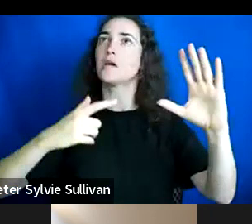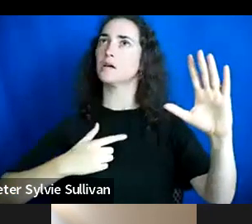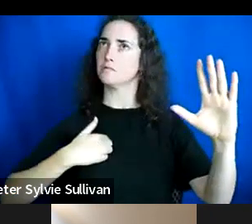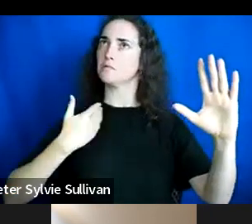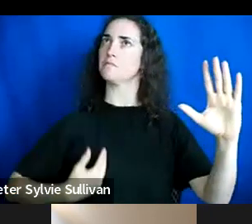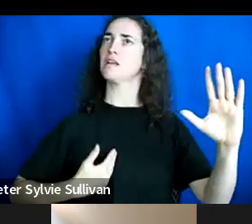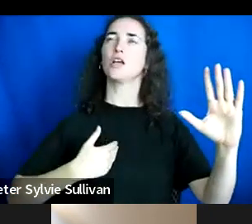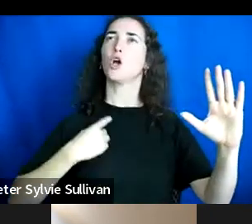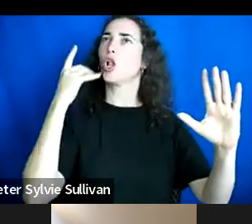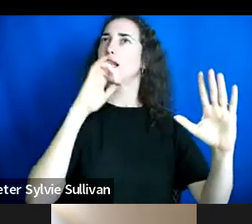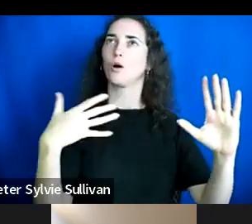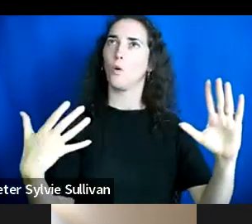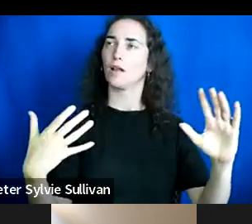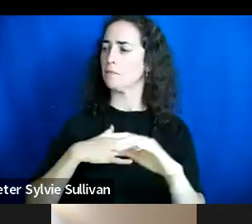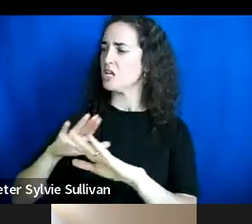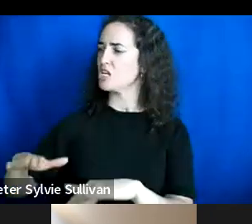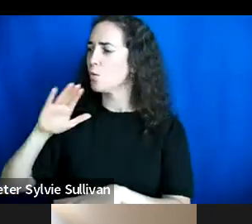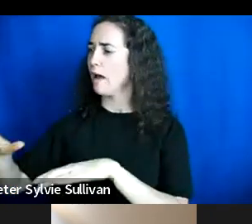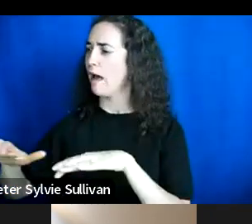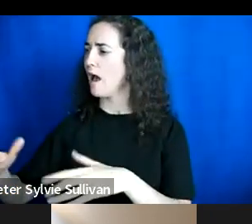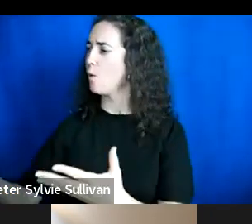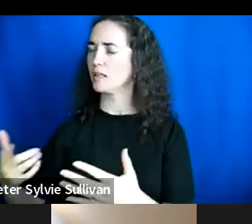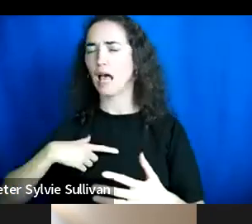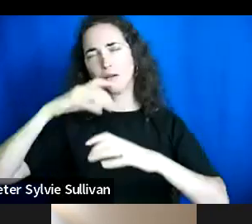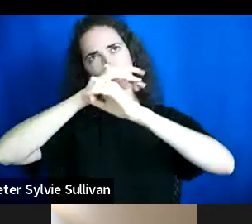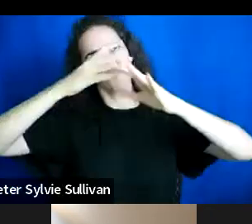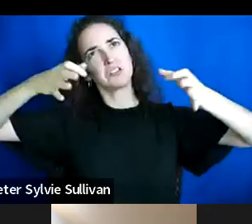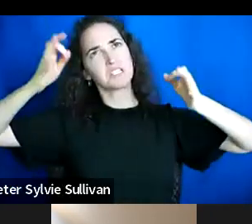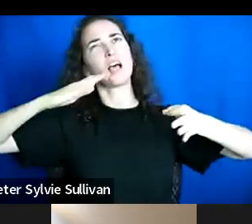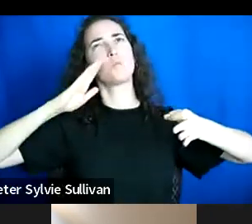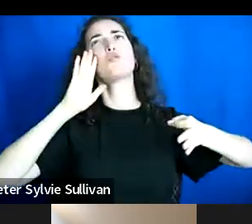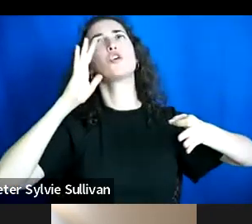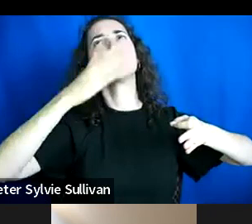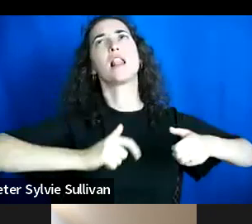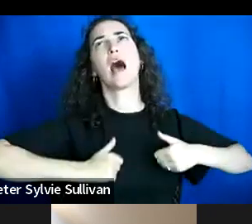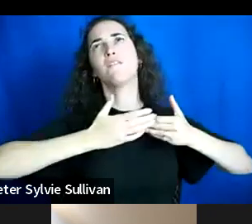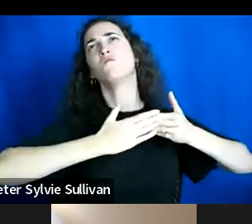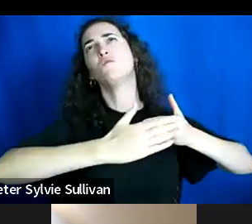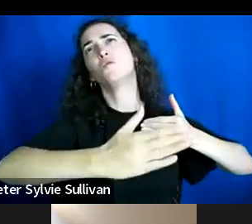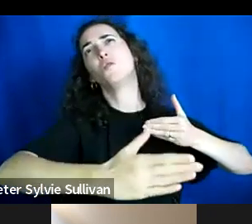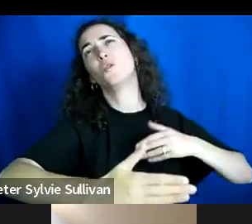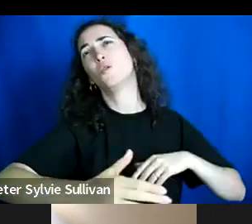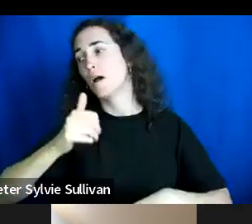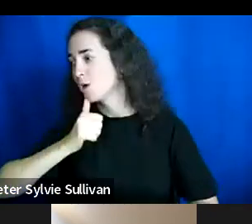And then my girls proved that to me real quick, that I am completely wrong, and